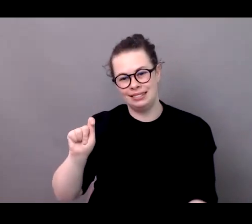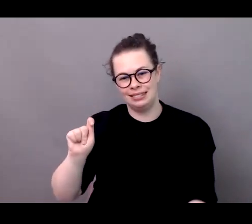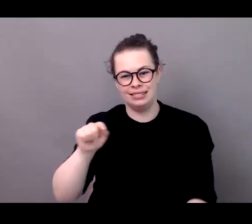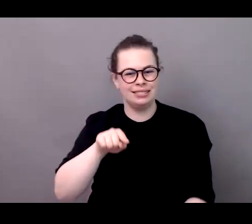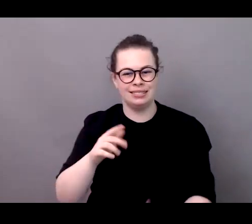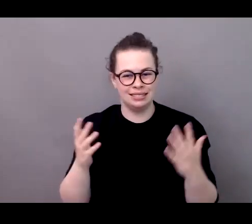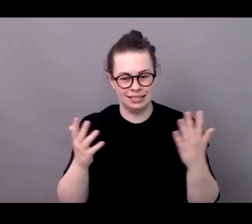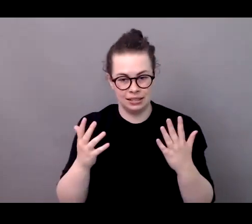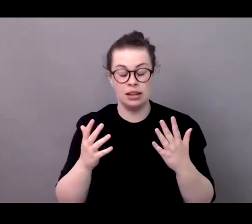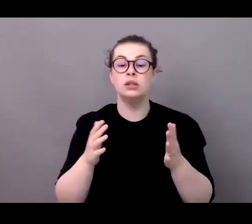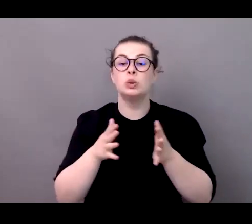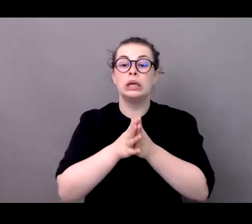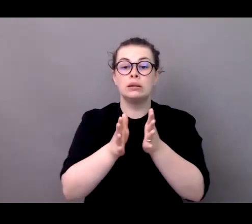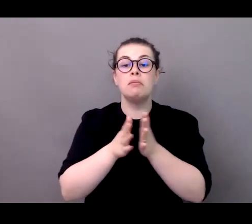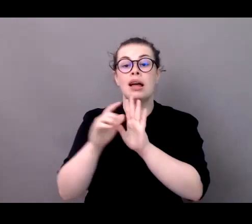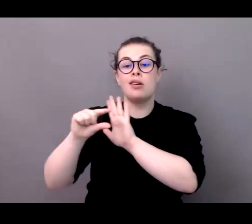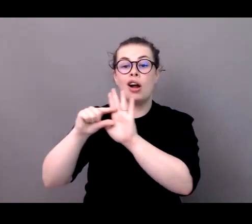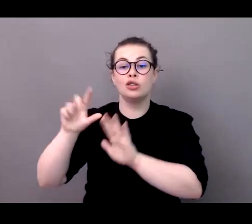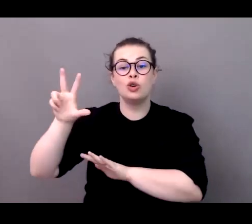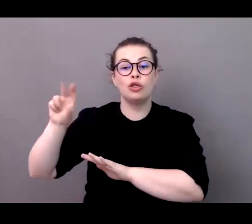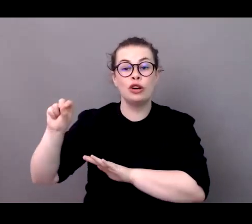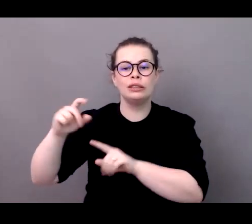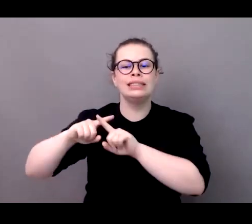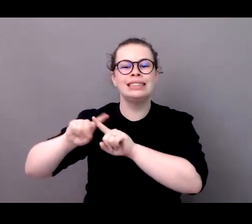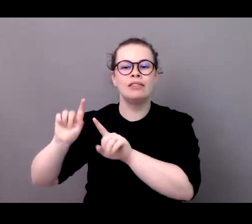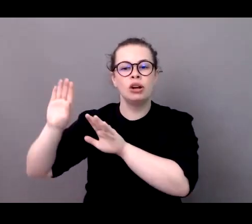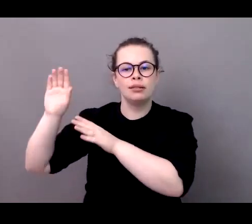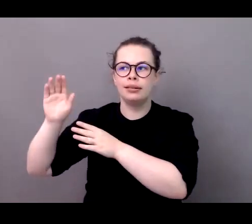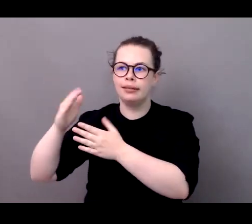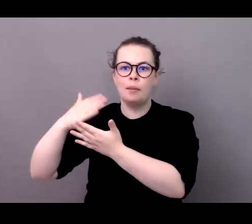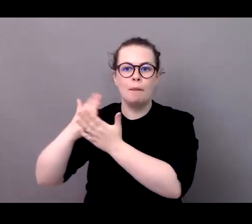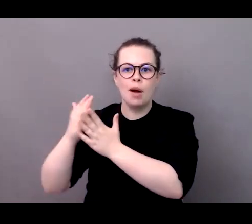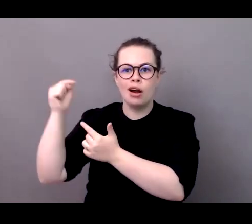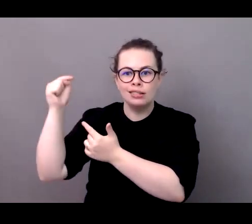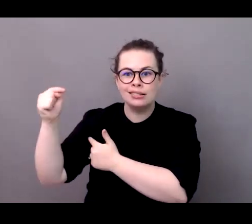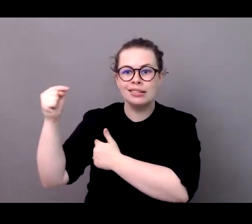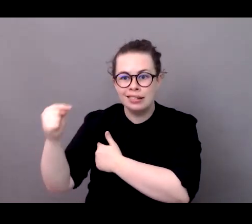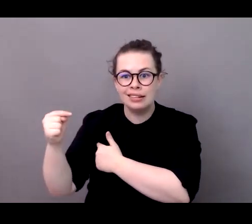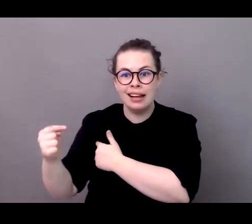that Article in more detail, so you go section by section through what is stated in Article 30,